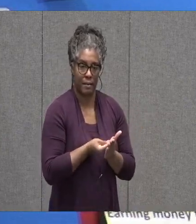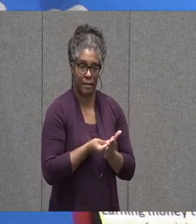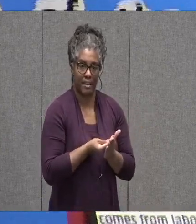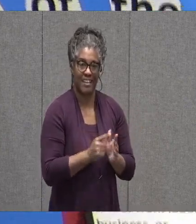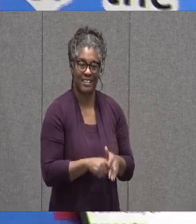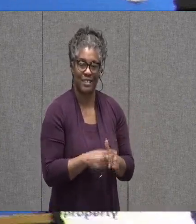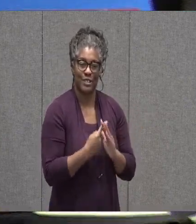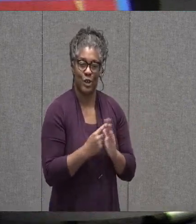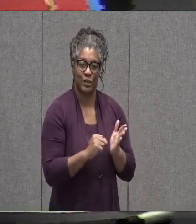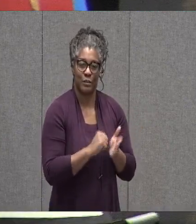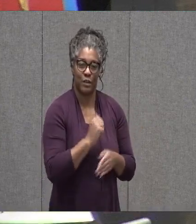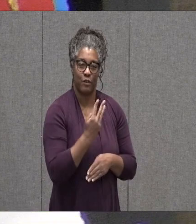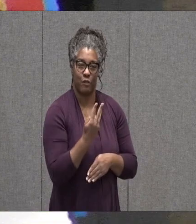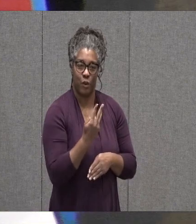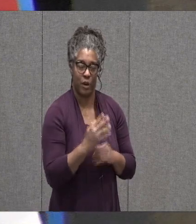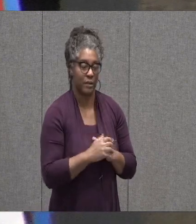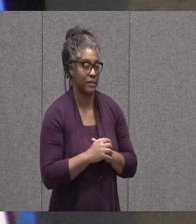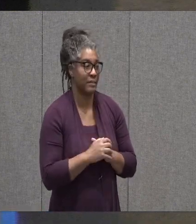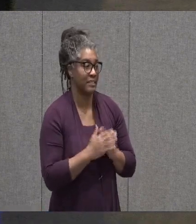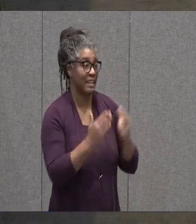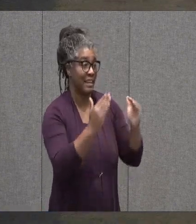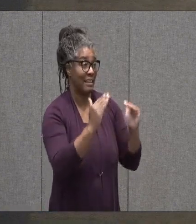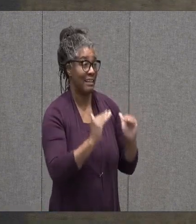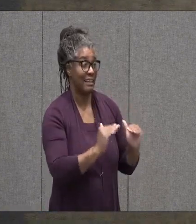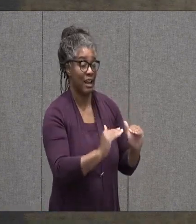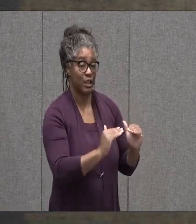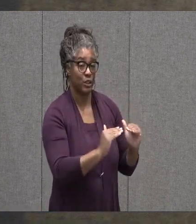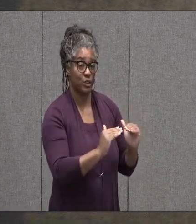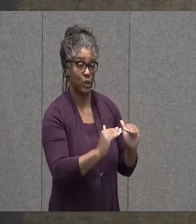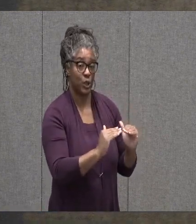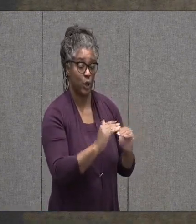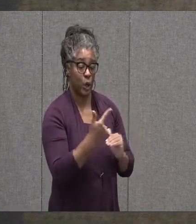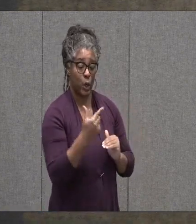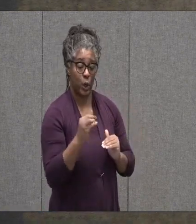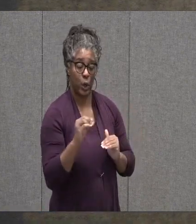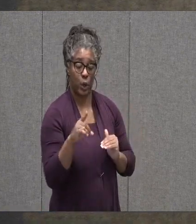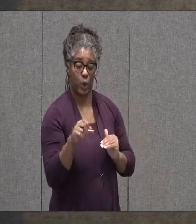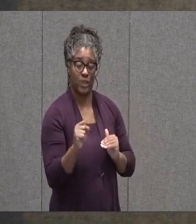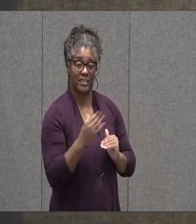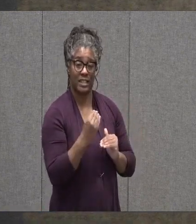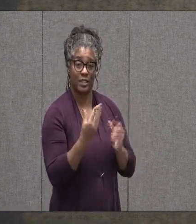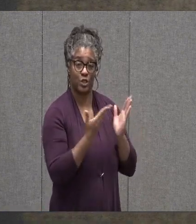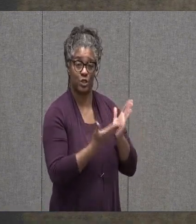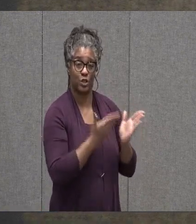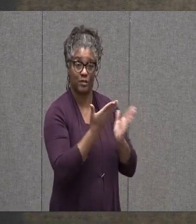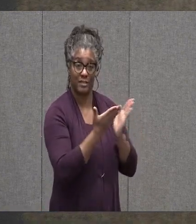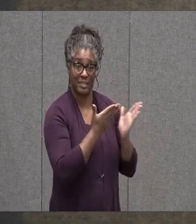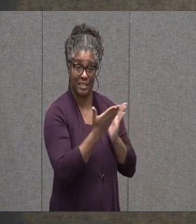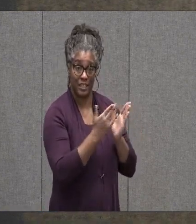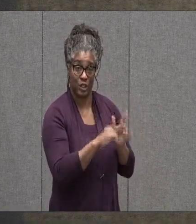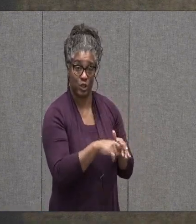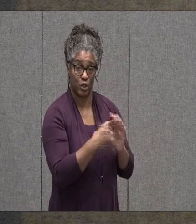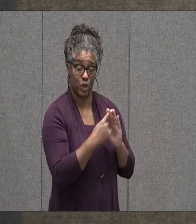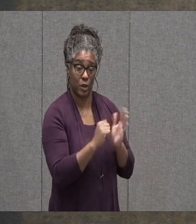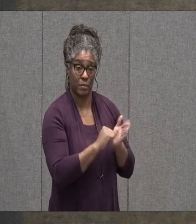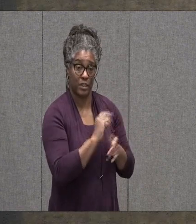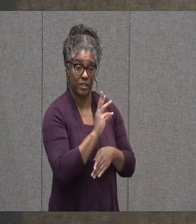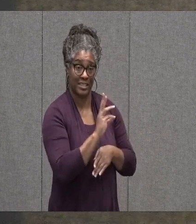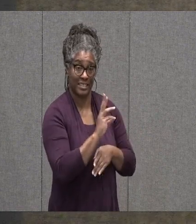Then the next chapter is Goods and Services, and that starts on page six. And if you think back to Monday,